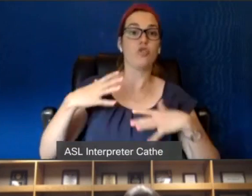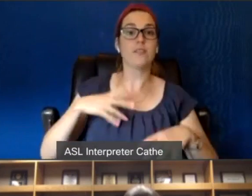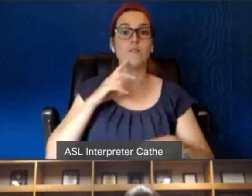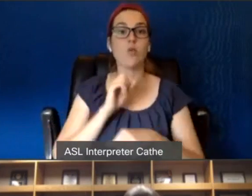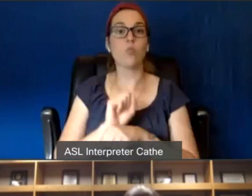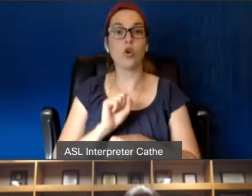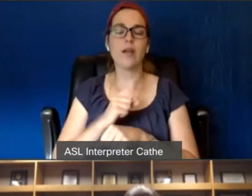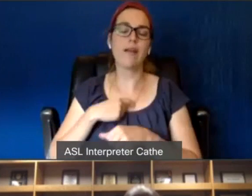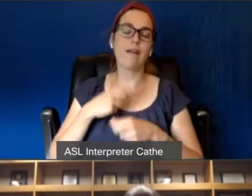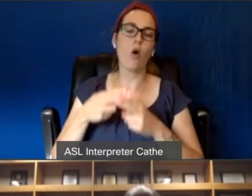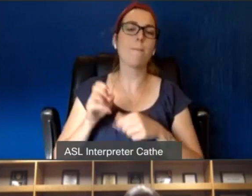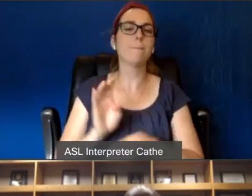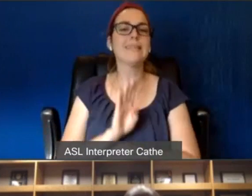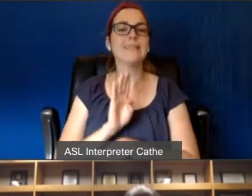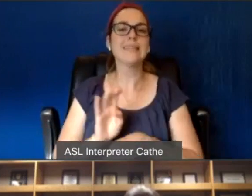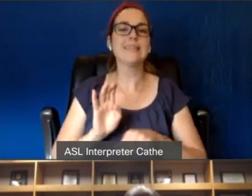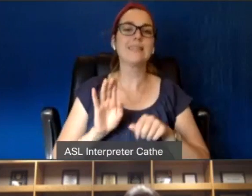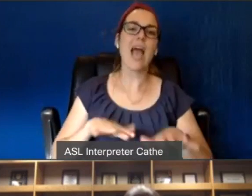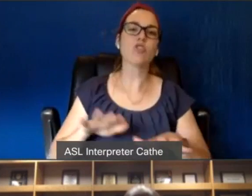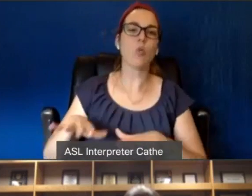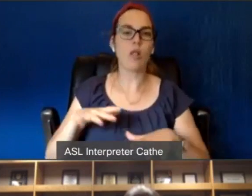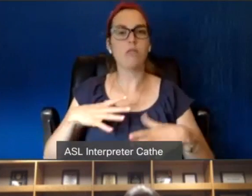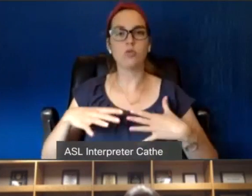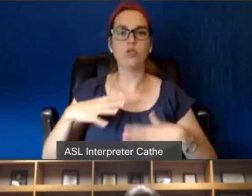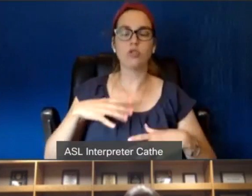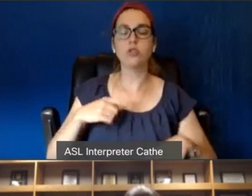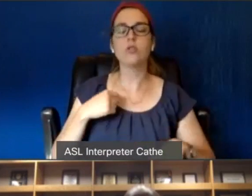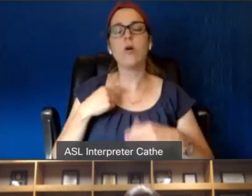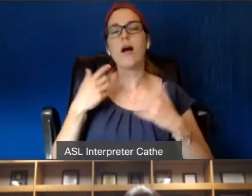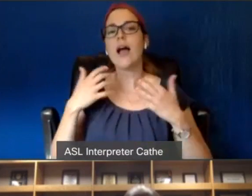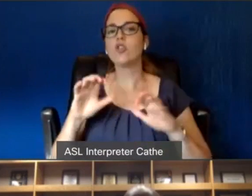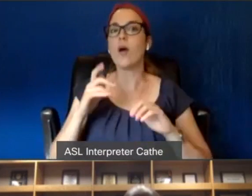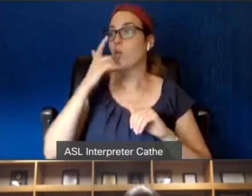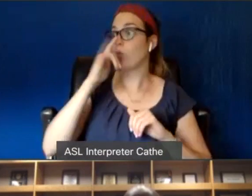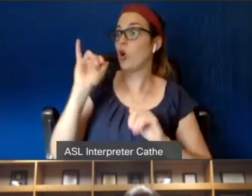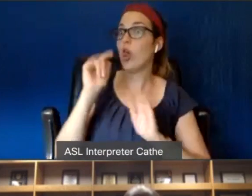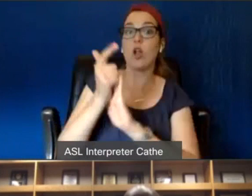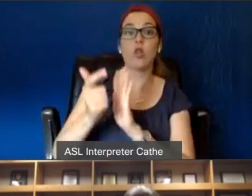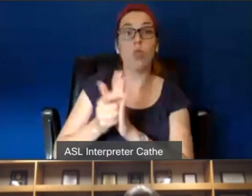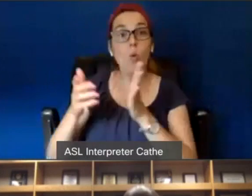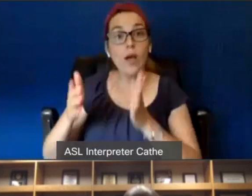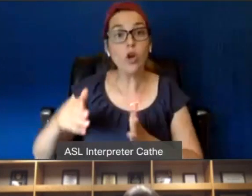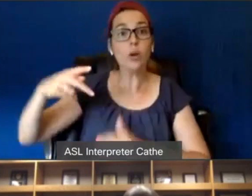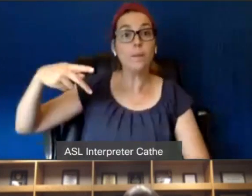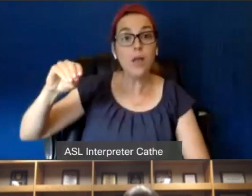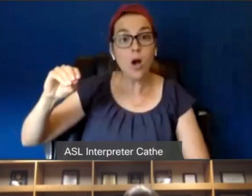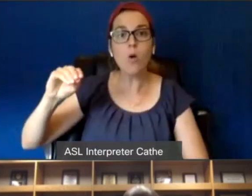is what I call it so I don't wanna look like a lawyer or a probation officer, I wanna wear jeans